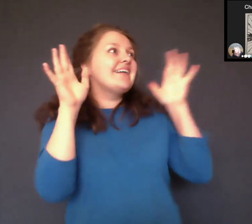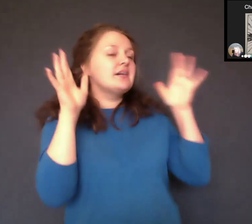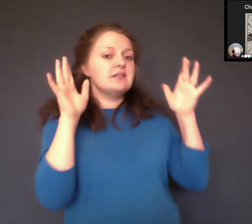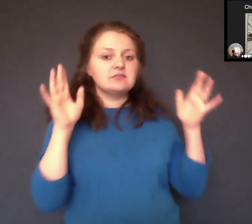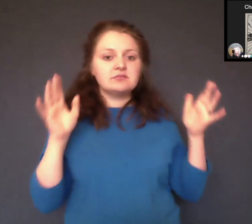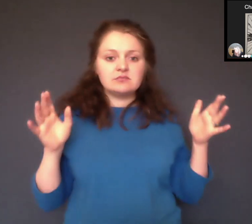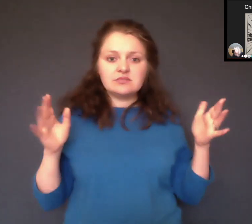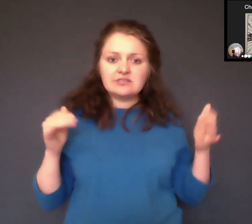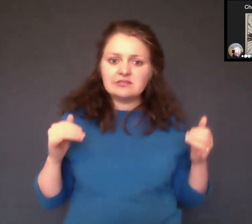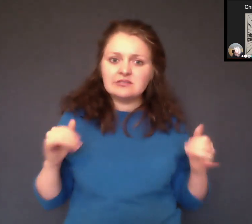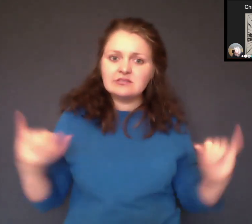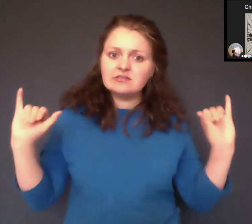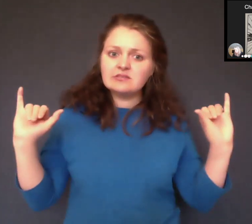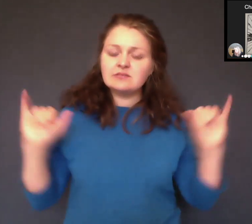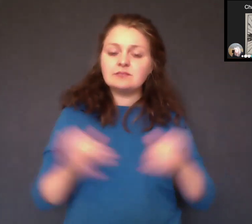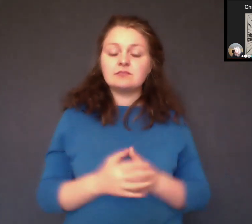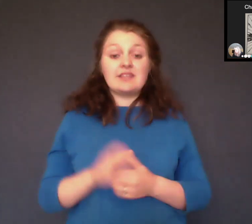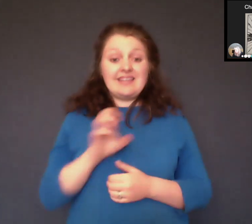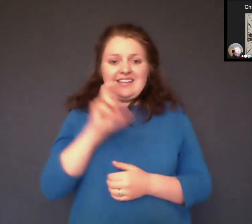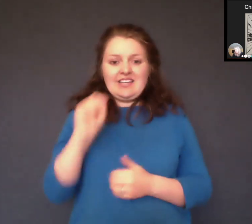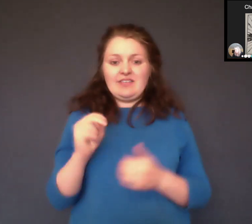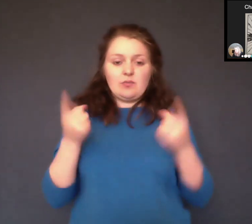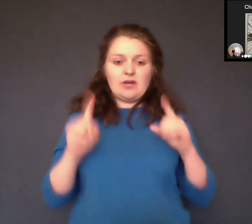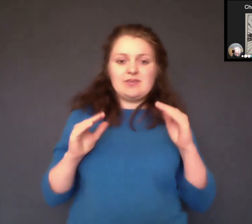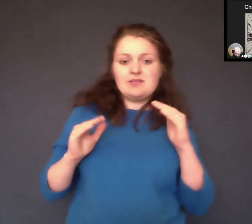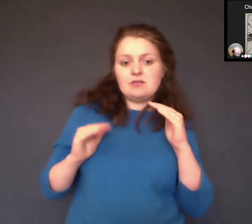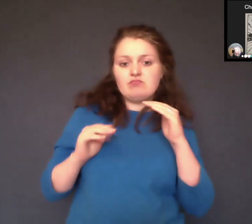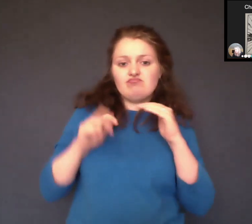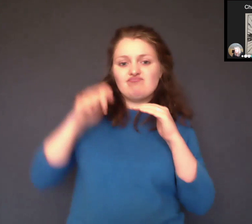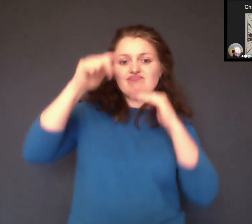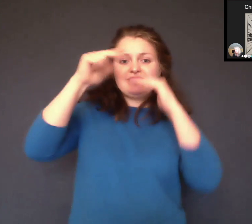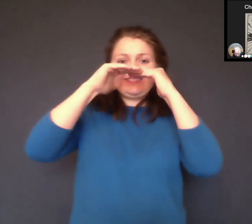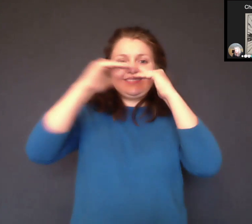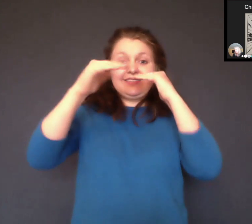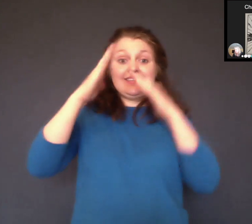even when he reached the dark landing at the top of the final flight the house continued to pretend